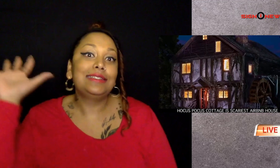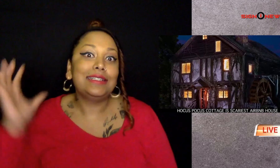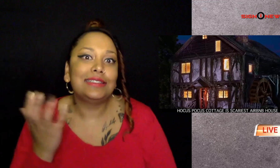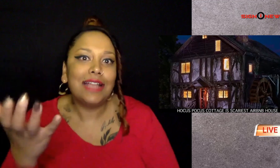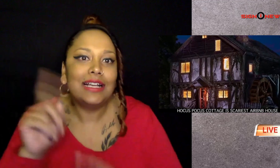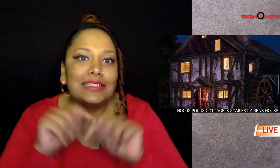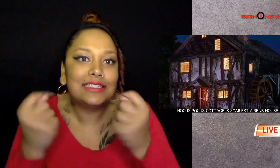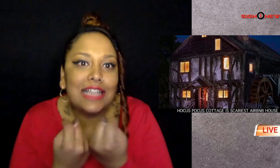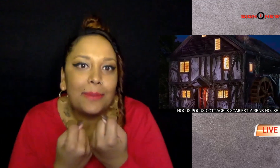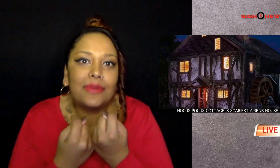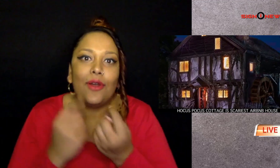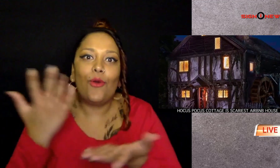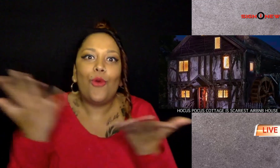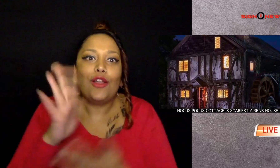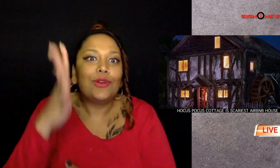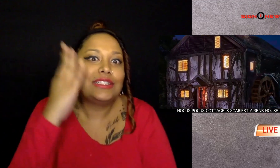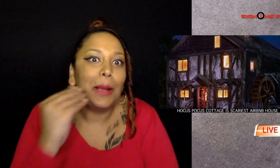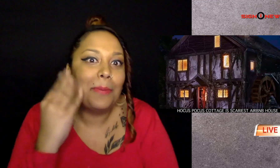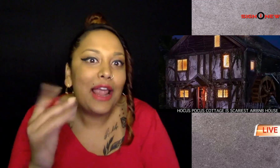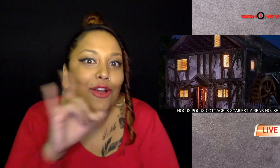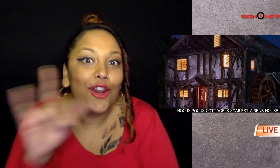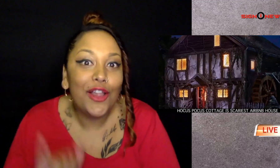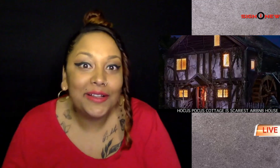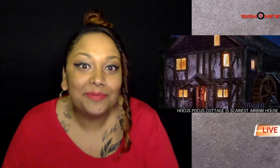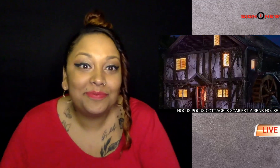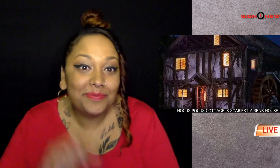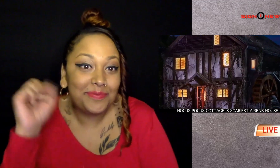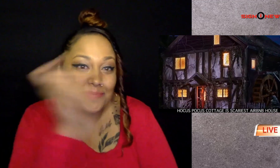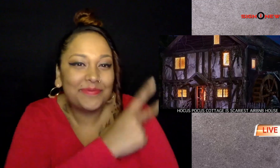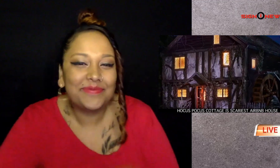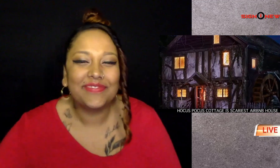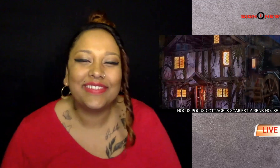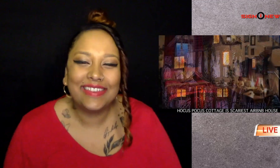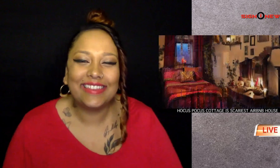us know here at Sign1News we want to know what your experience looked like